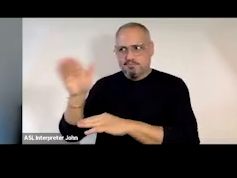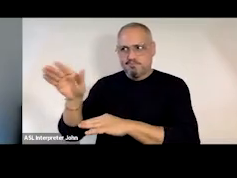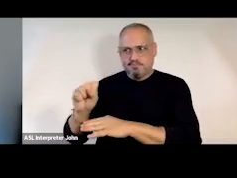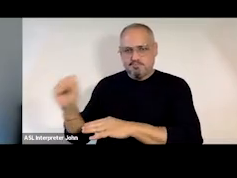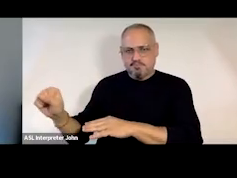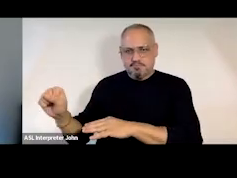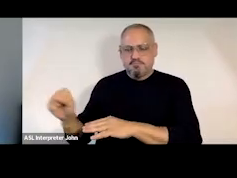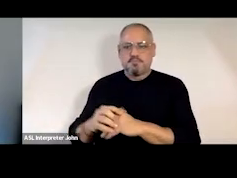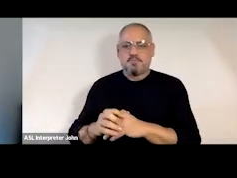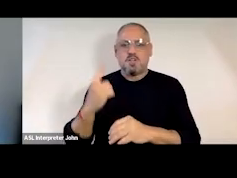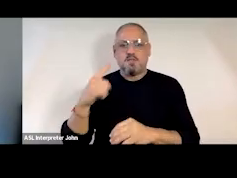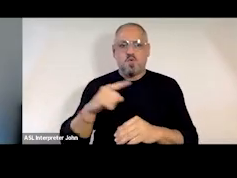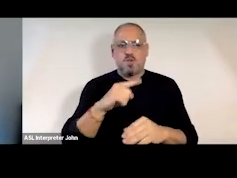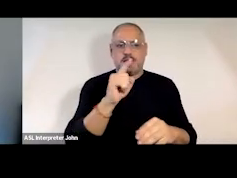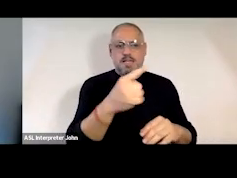after the protective filing date's been set.